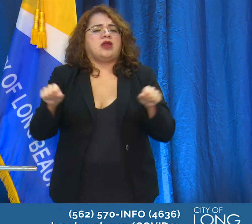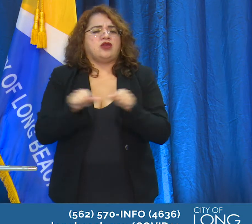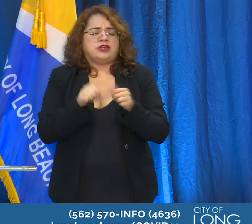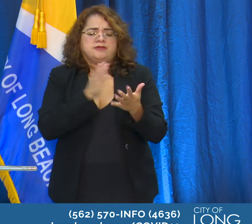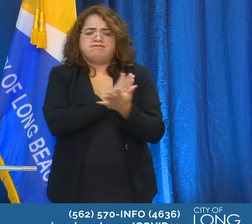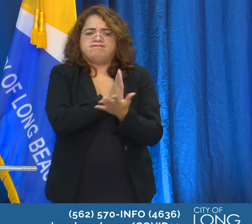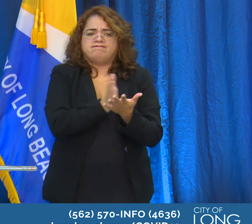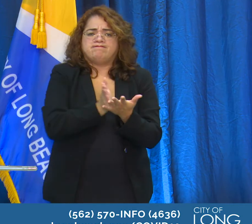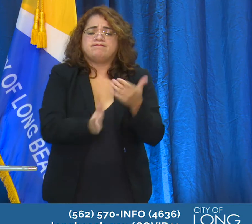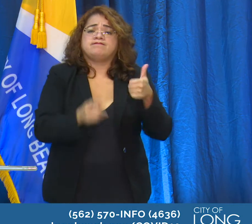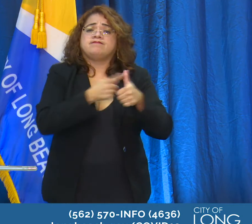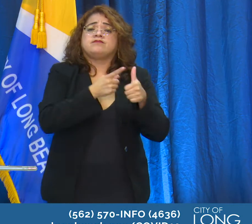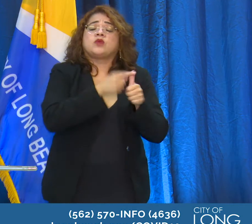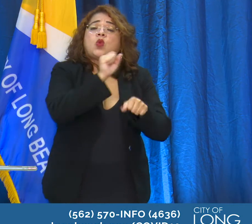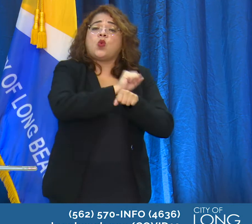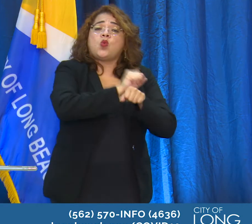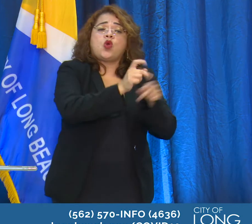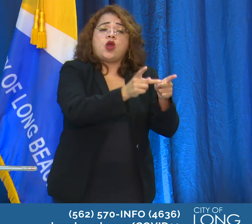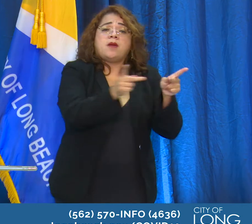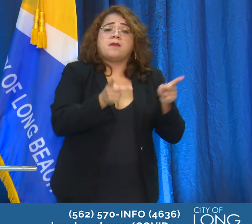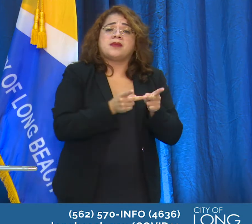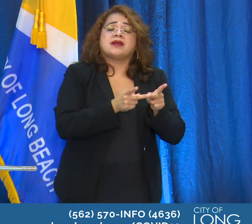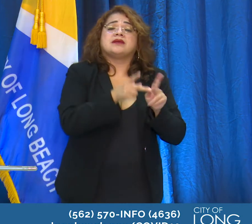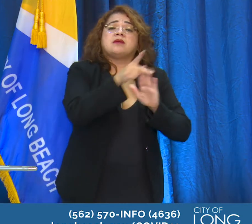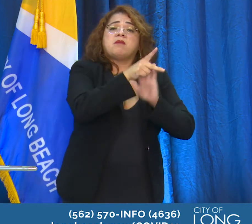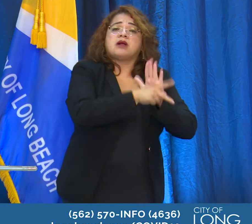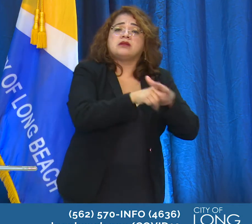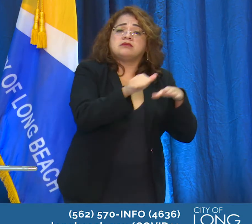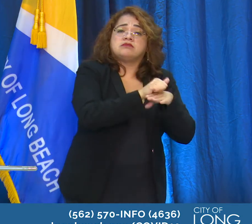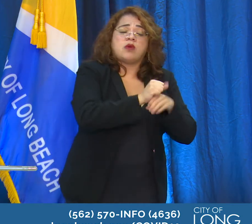Workplace policies or practices to protect employee and student health.